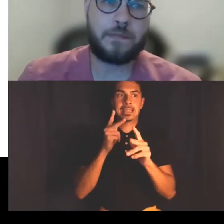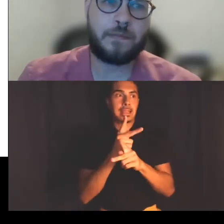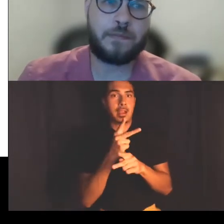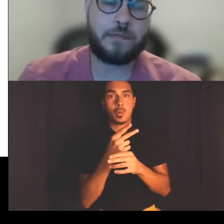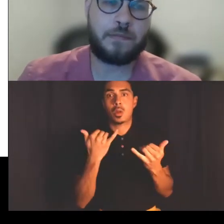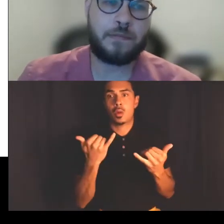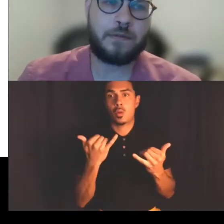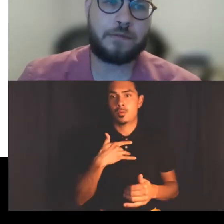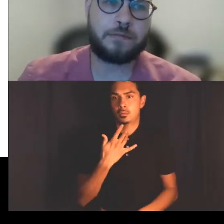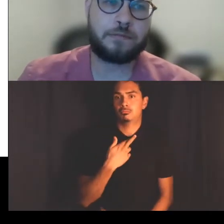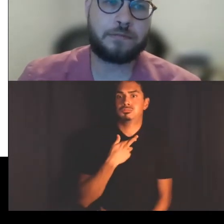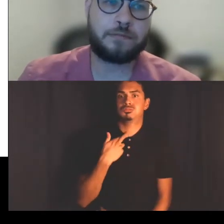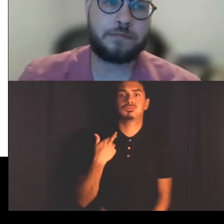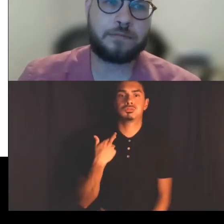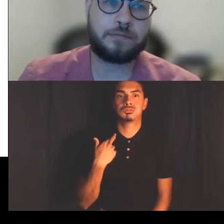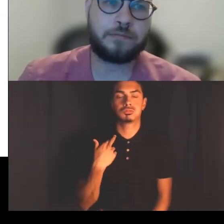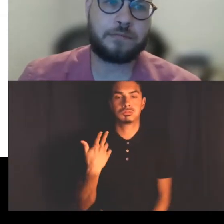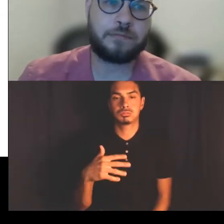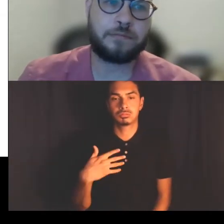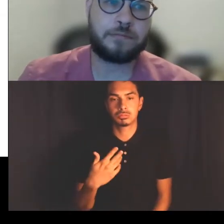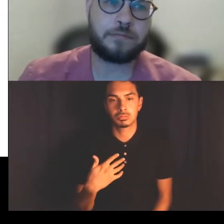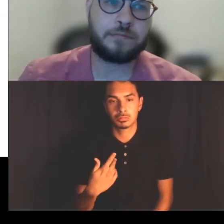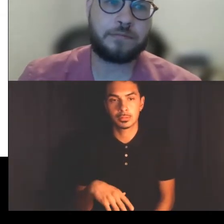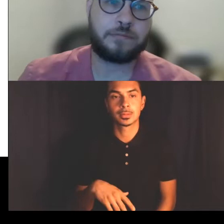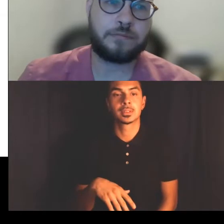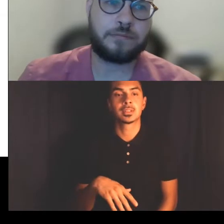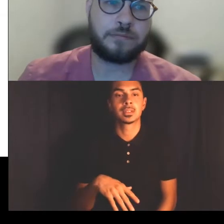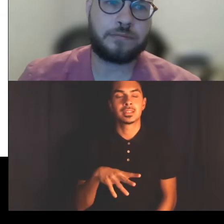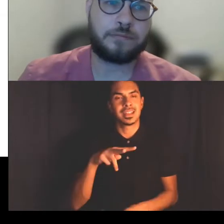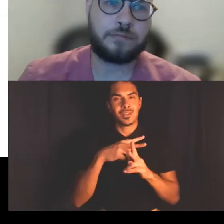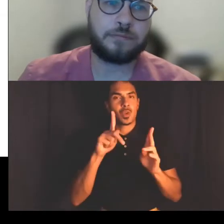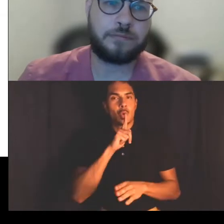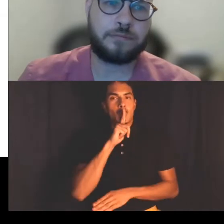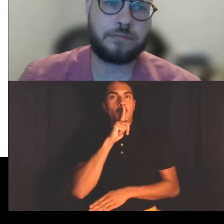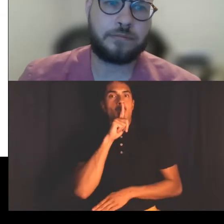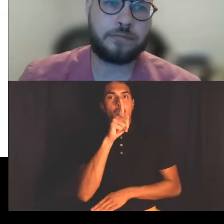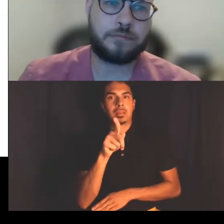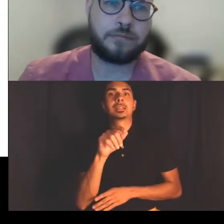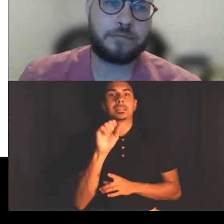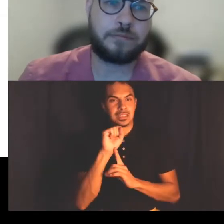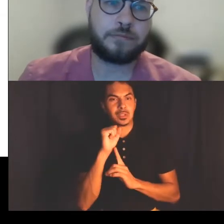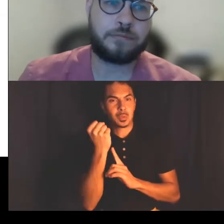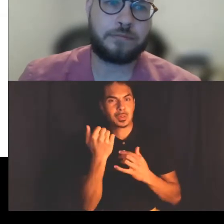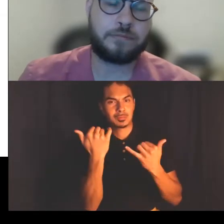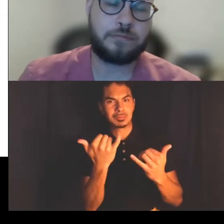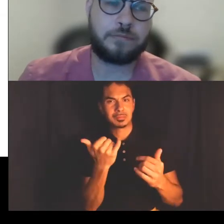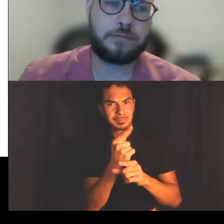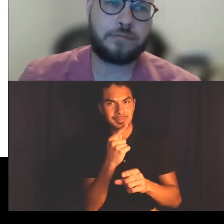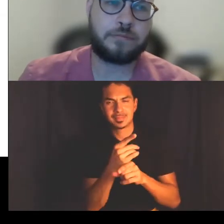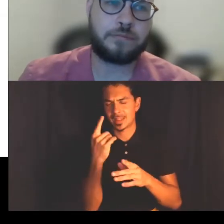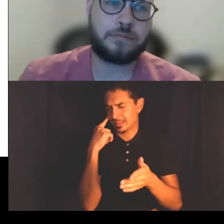this is so real. I literally just did an intake last week,